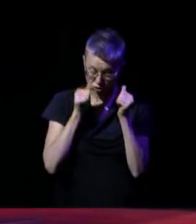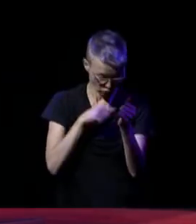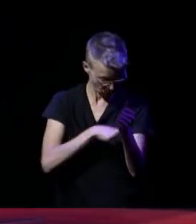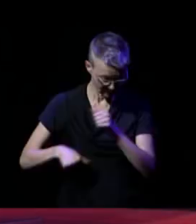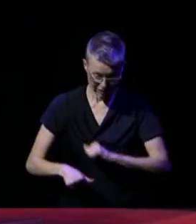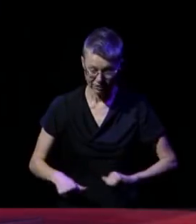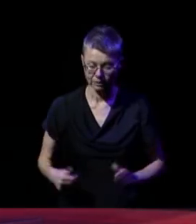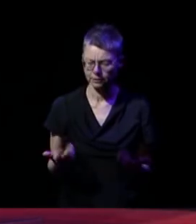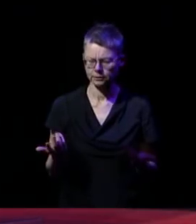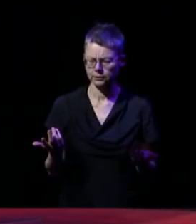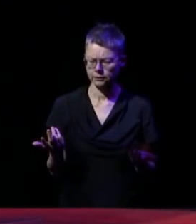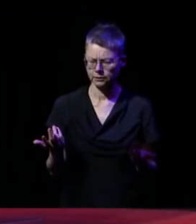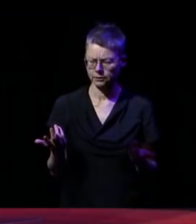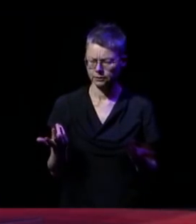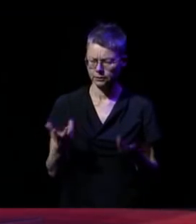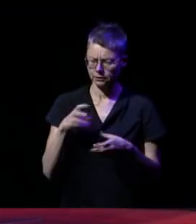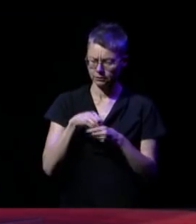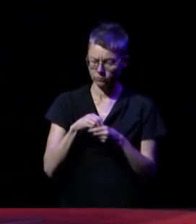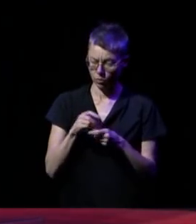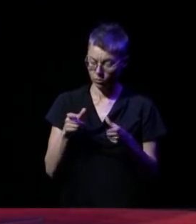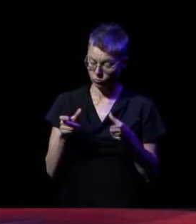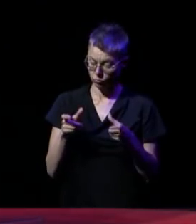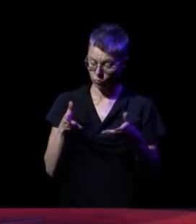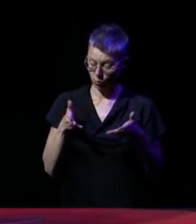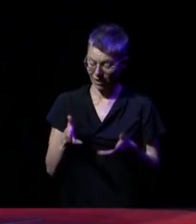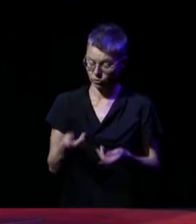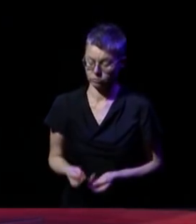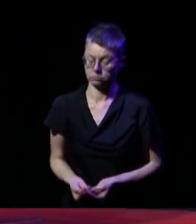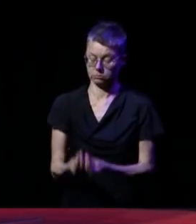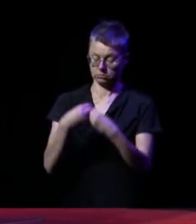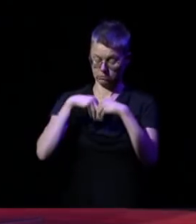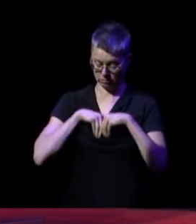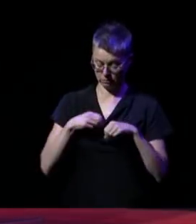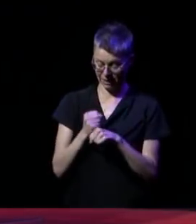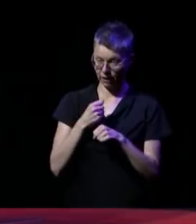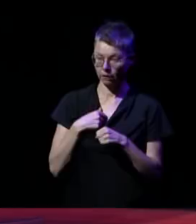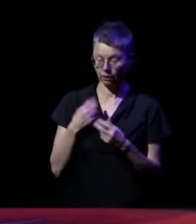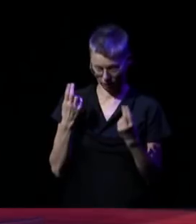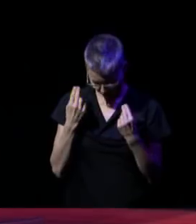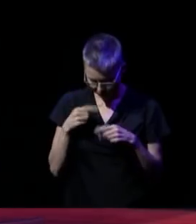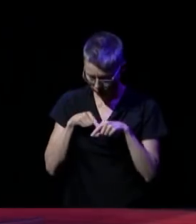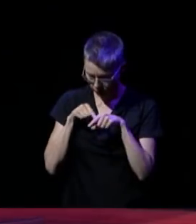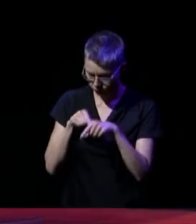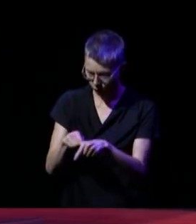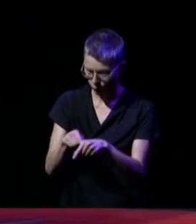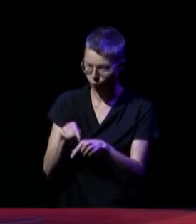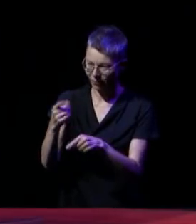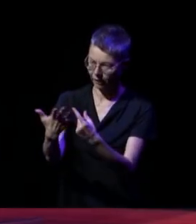it's all part of an internalising process that makes us complicit in our own subjugation, if you like.